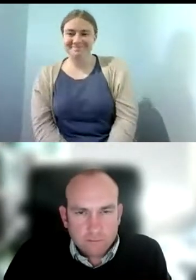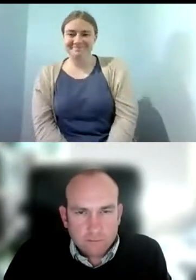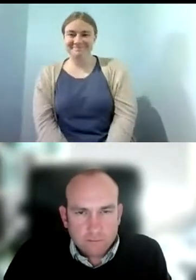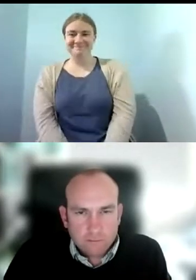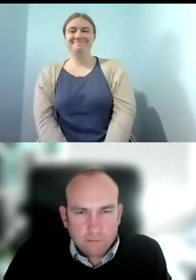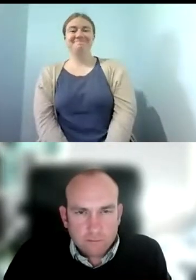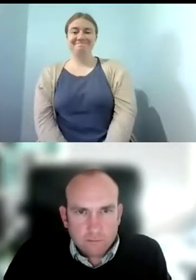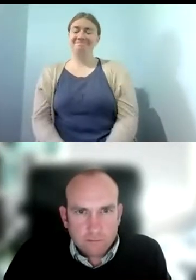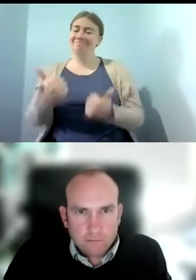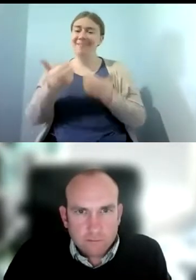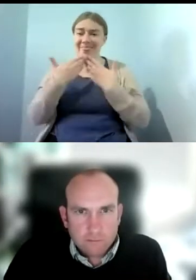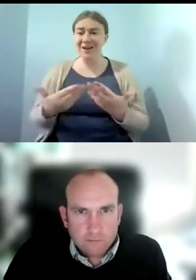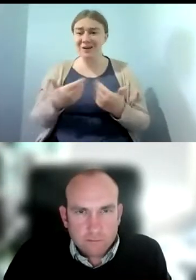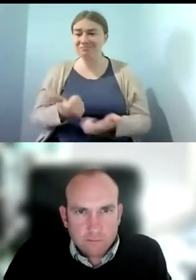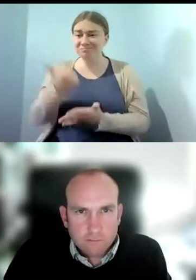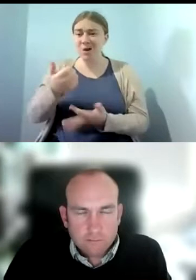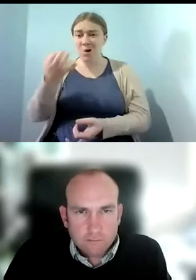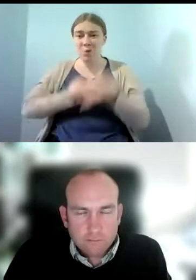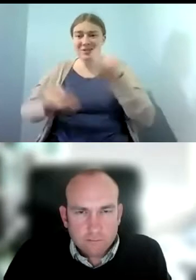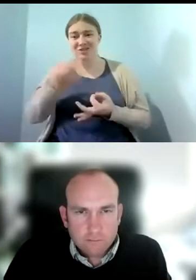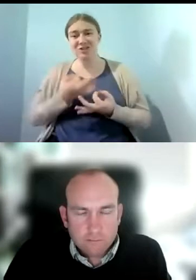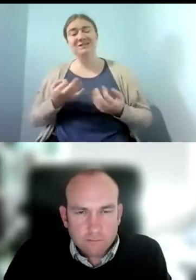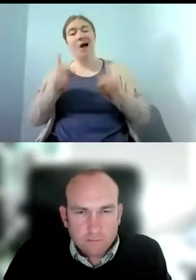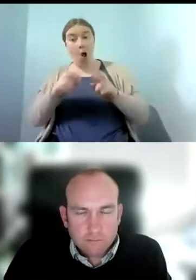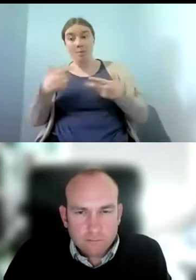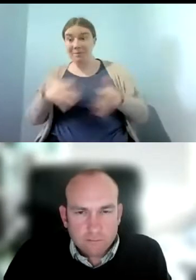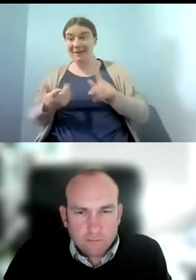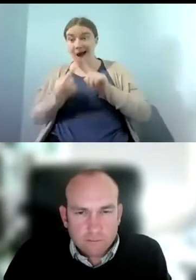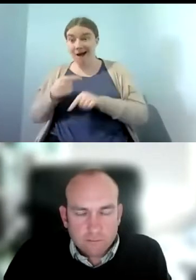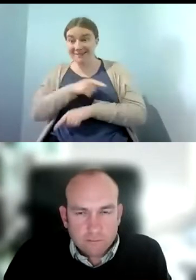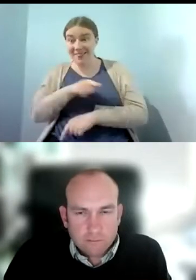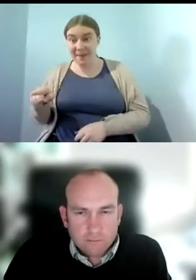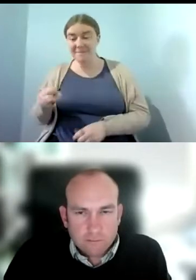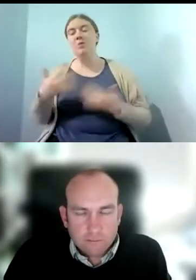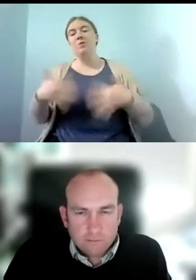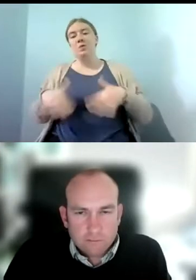thank you all for such great questions i hope we've answered them i what did it was occasionally